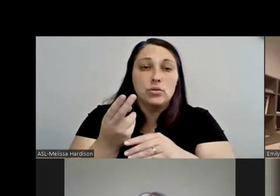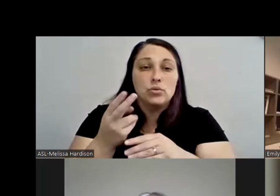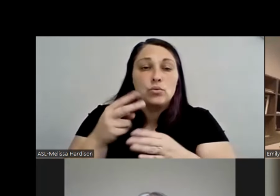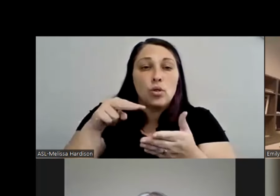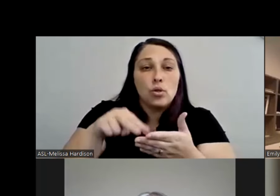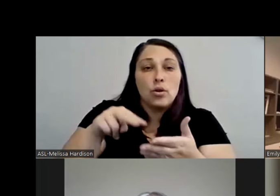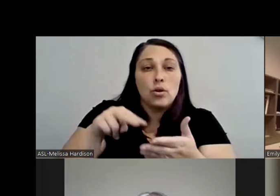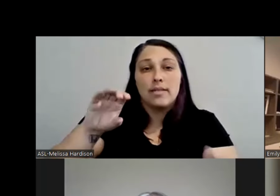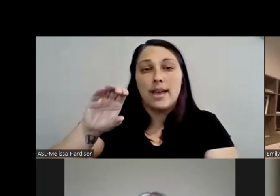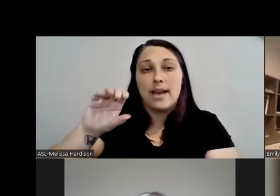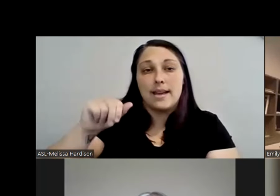She oversees families, at Easter Seals I will.